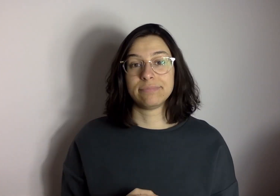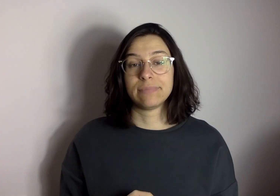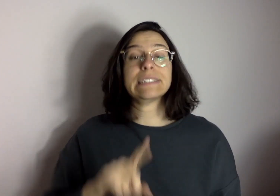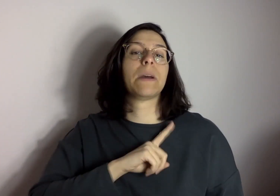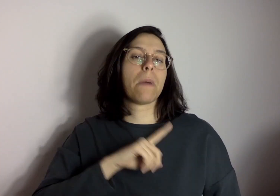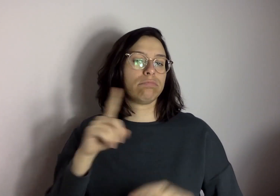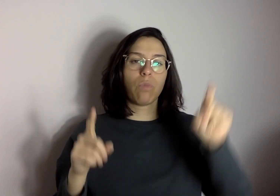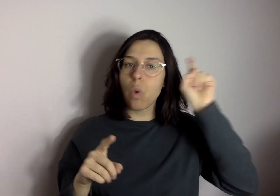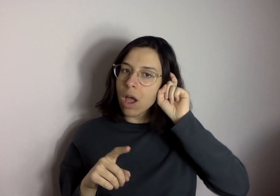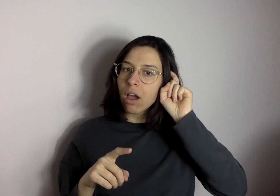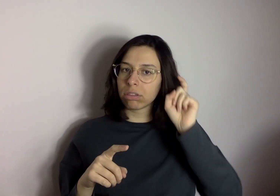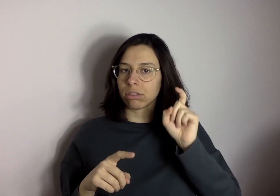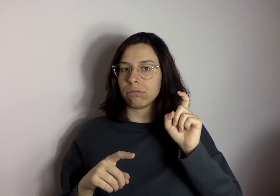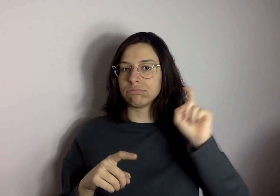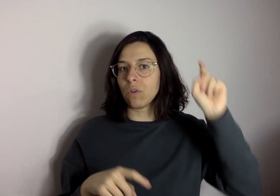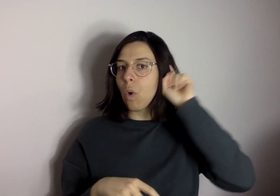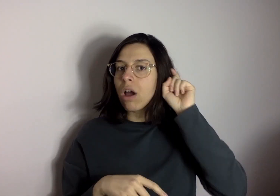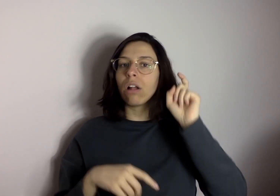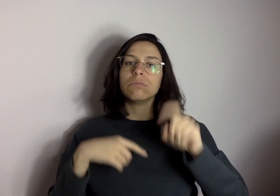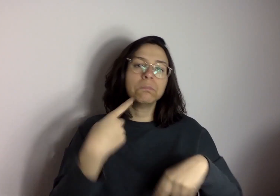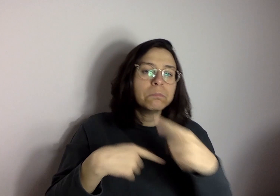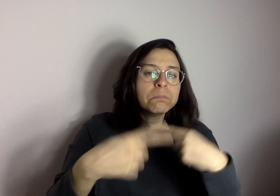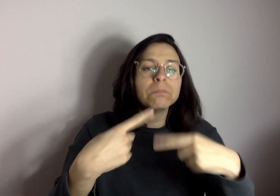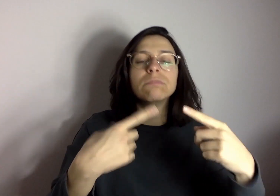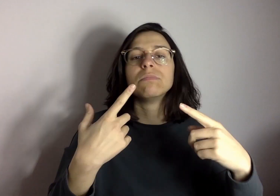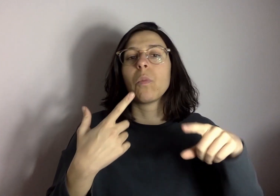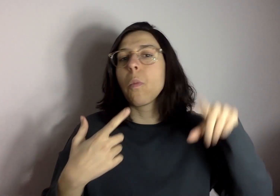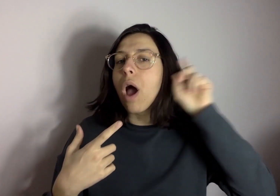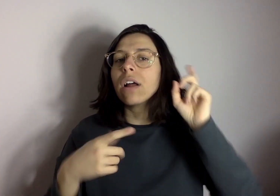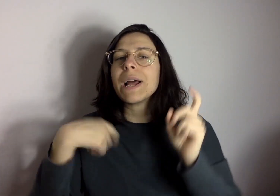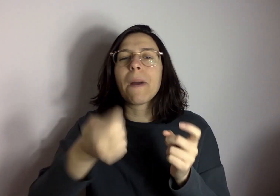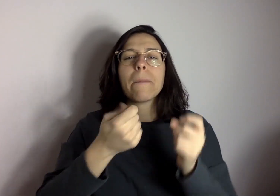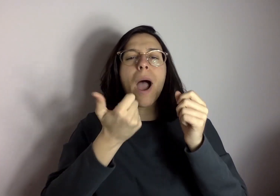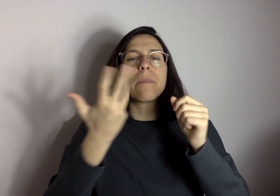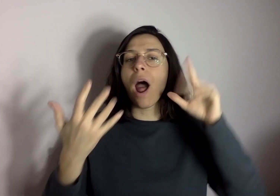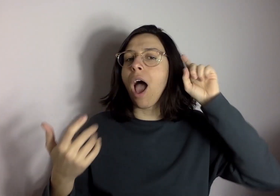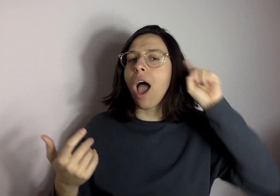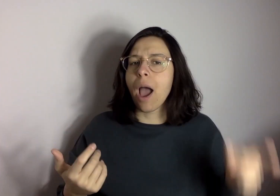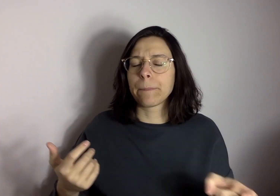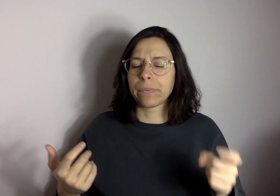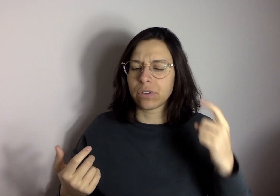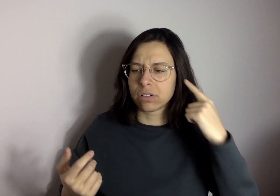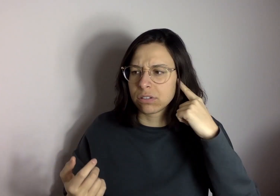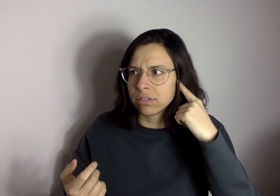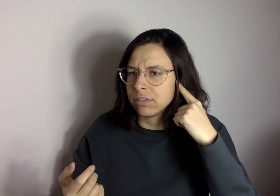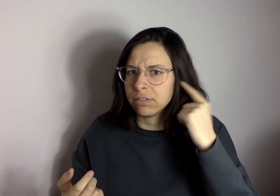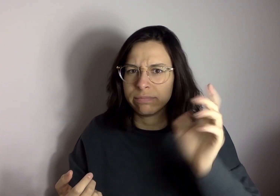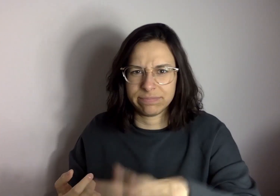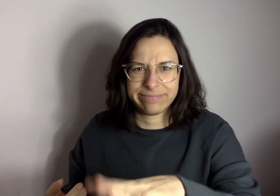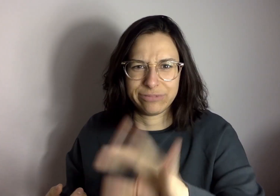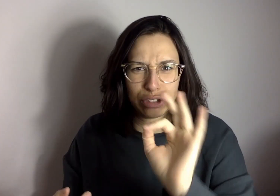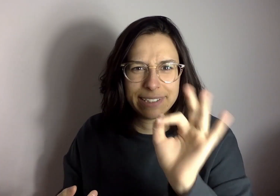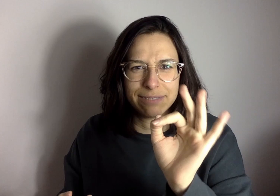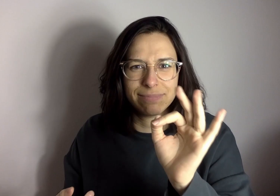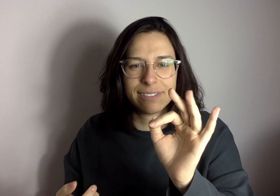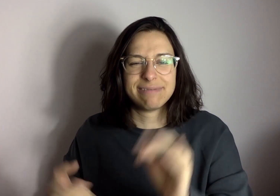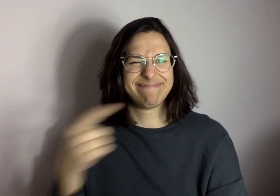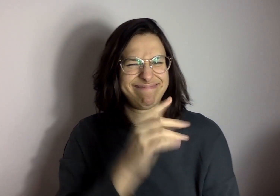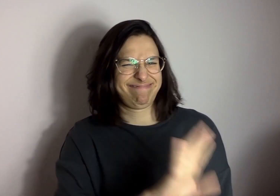I have a hearing aid and sometimes I don´t use it and hear something and I am like hey there is music somewhere